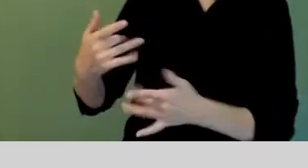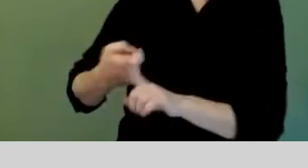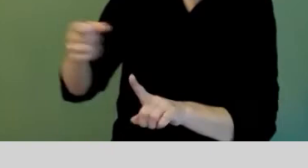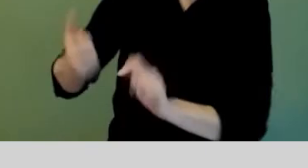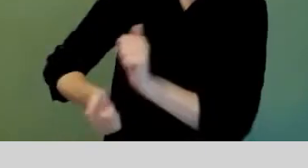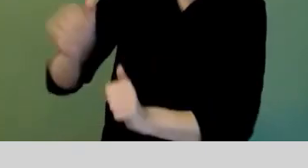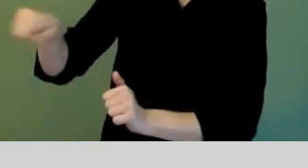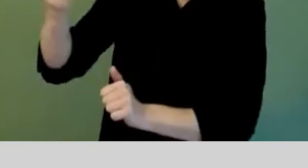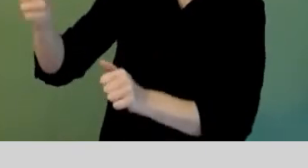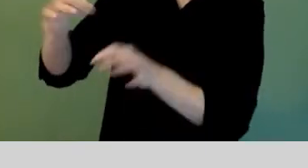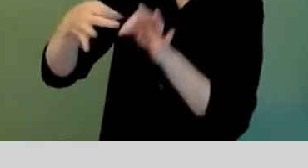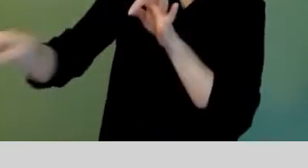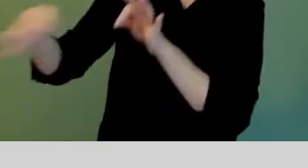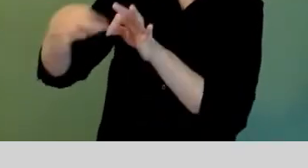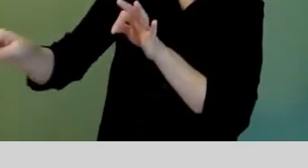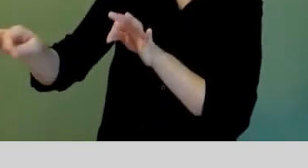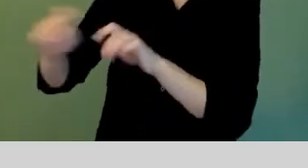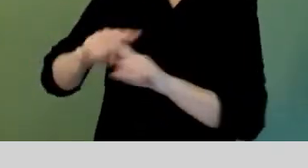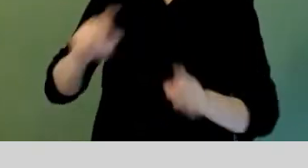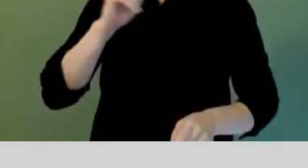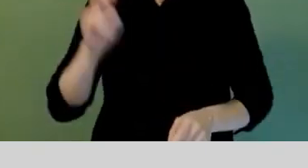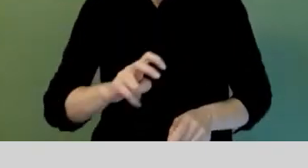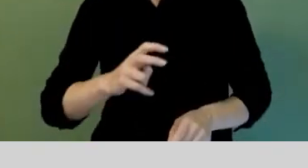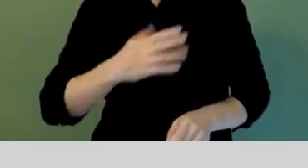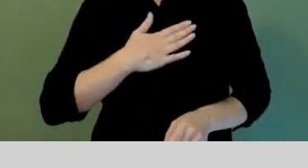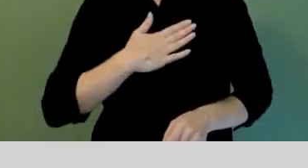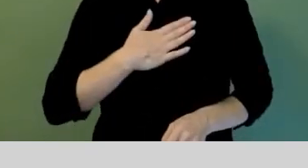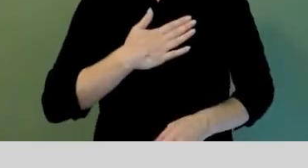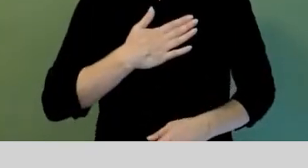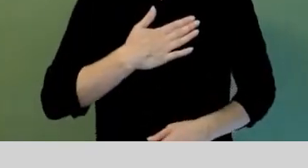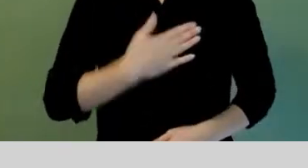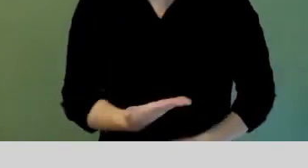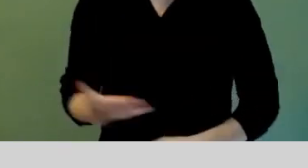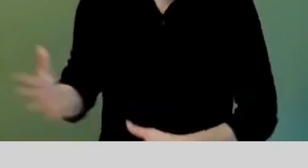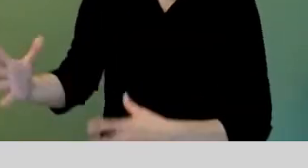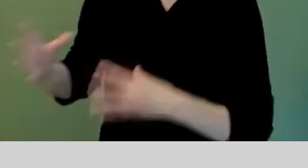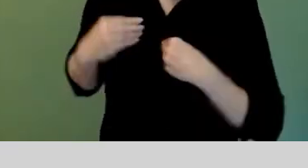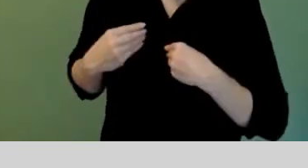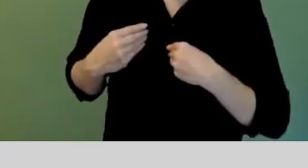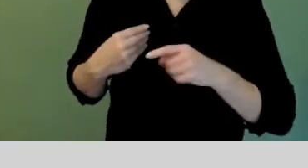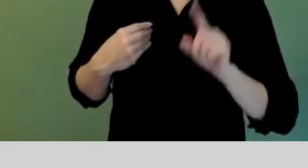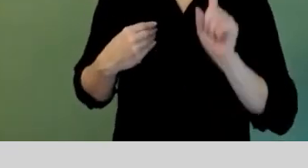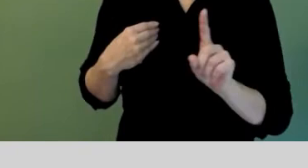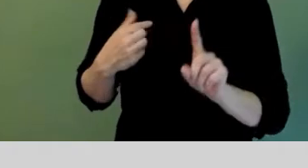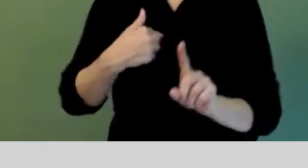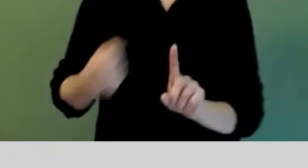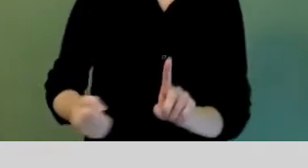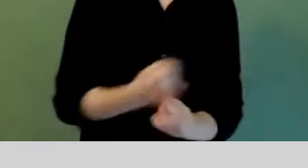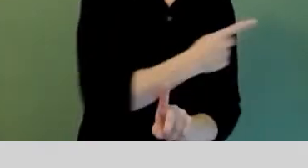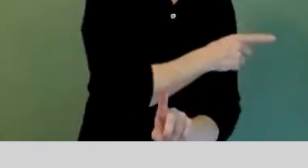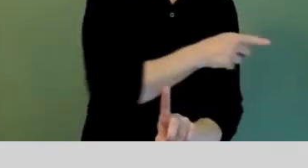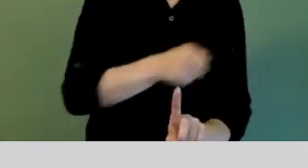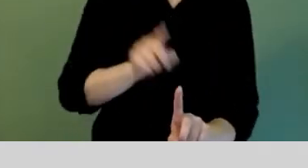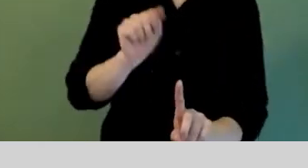Now I got sidetracked. As I was saying, very, very quickly, Python has discovered a problem with this decorate pattern